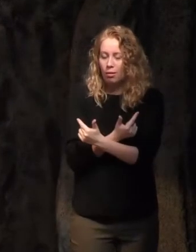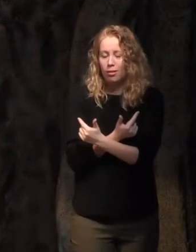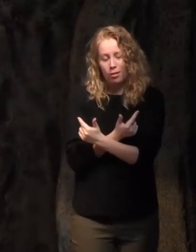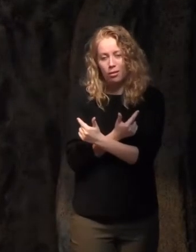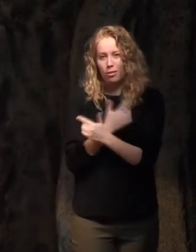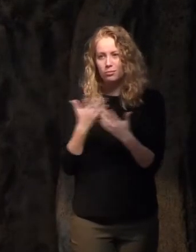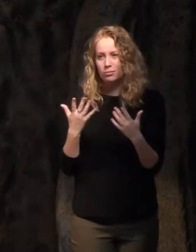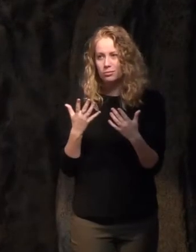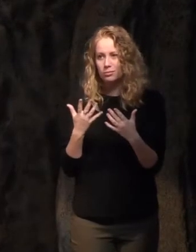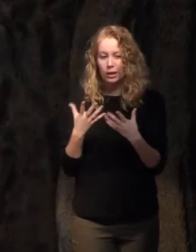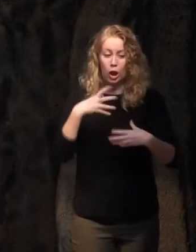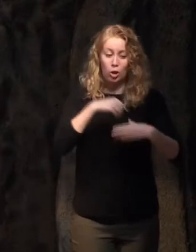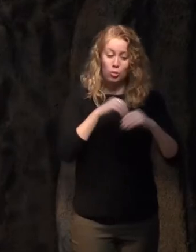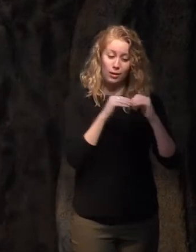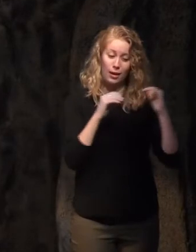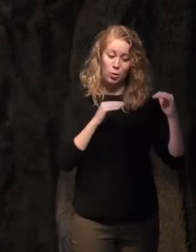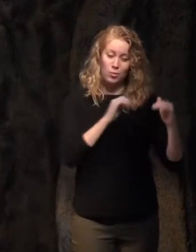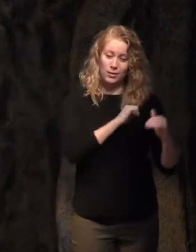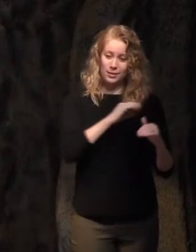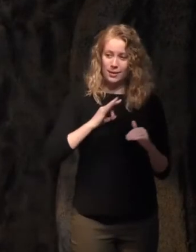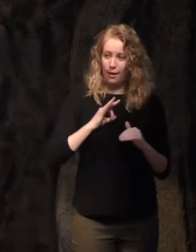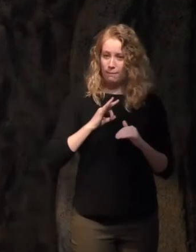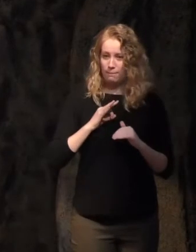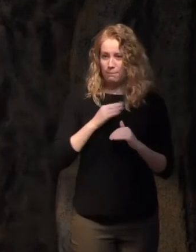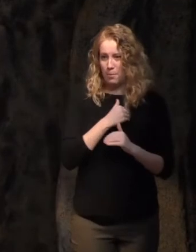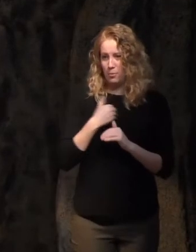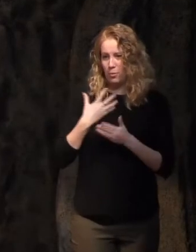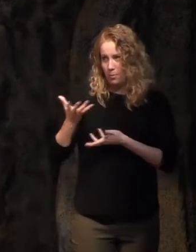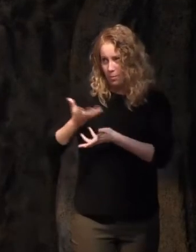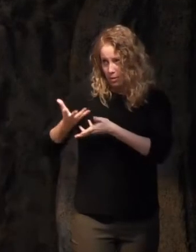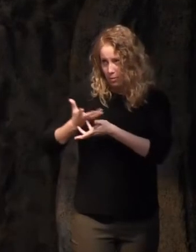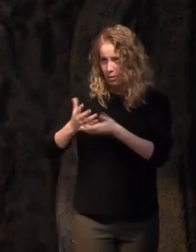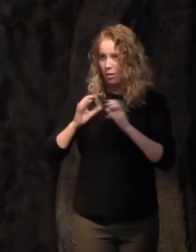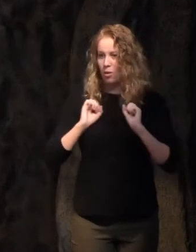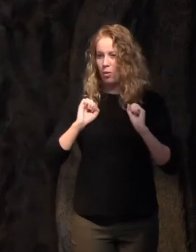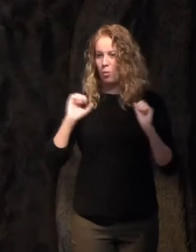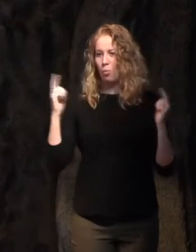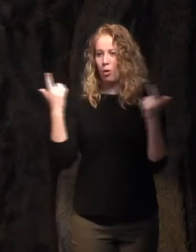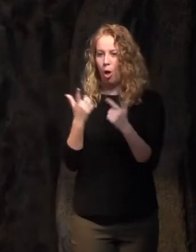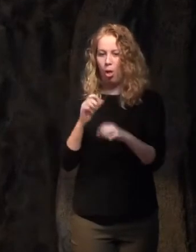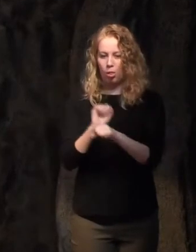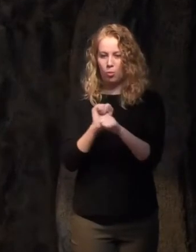including those Equity staff members we've been bargaining with are all works in progress.